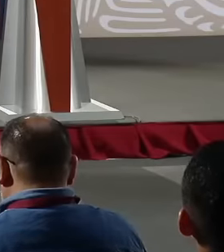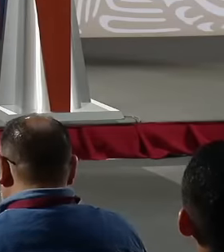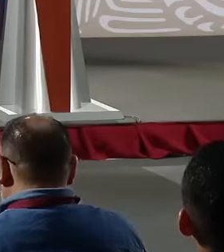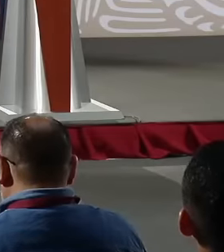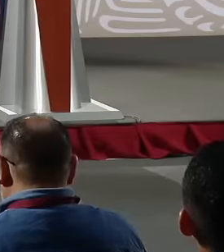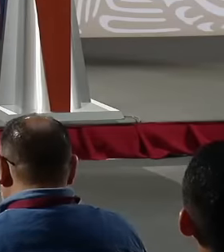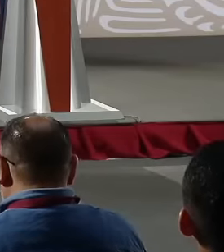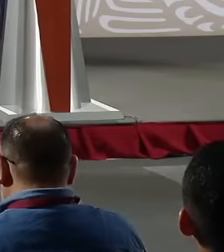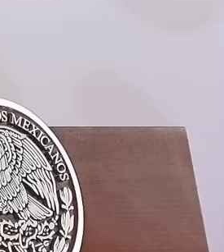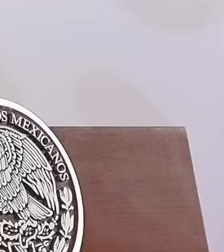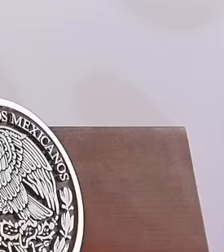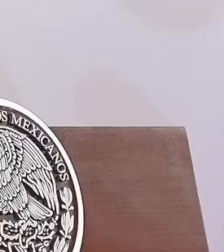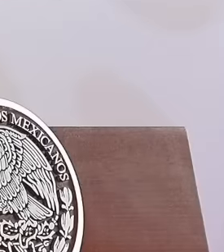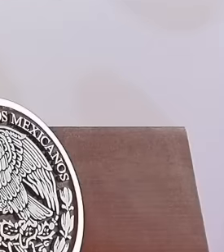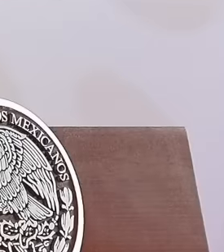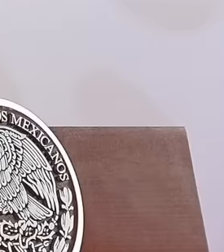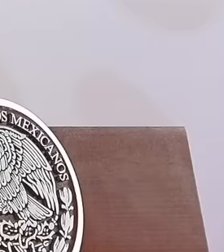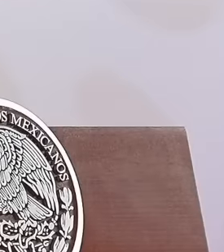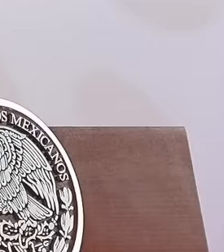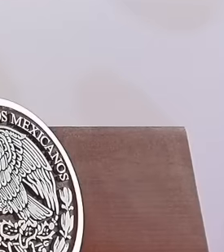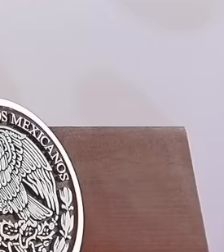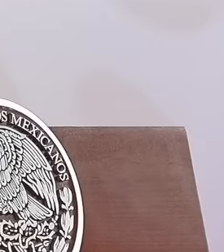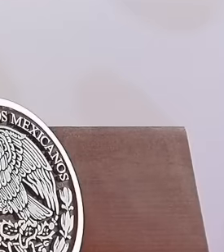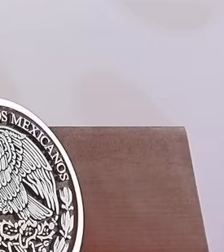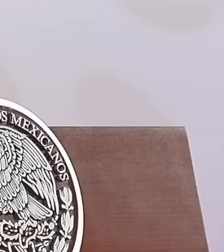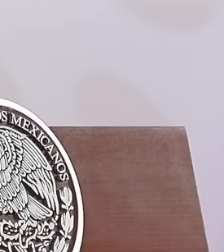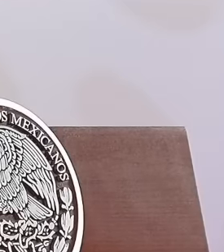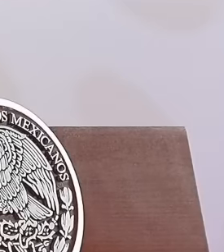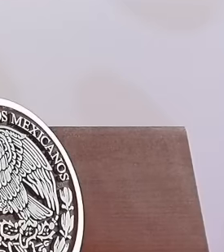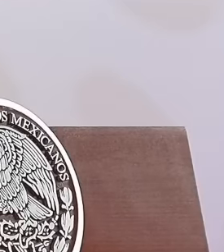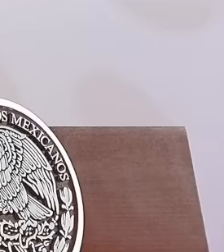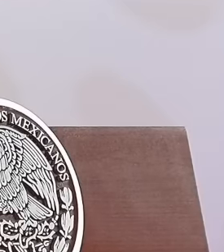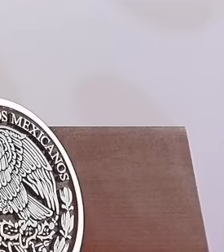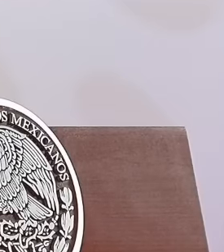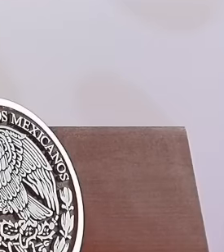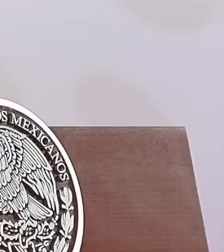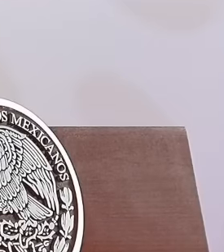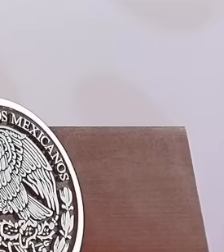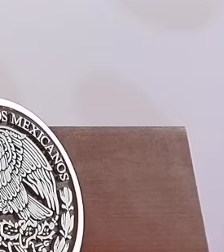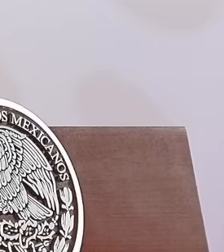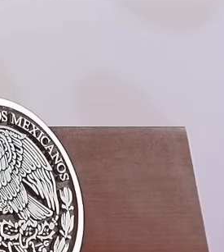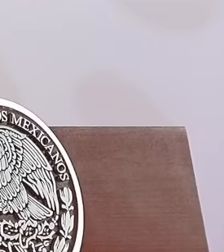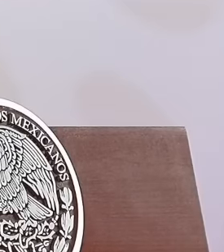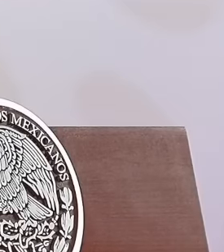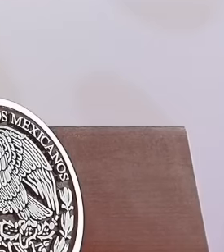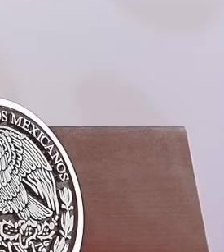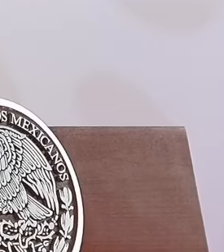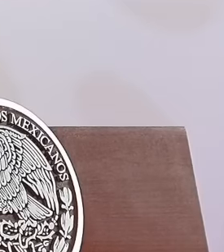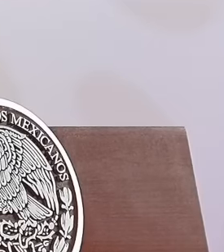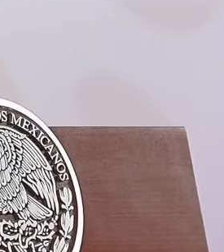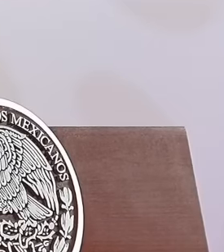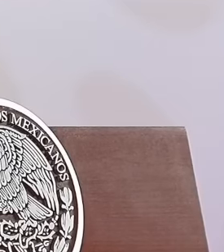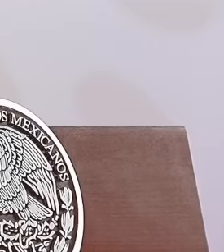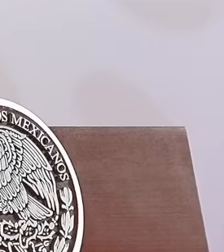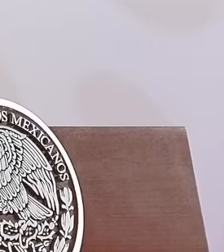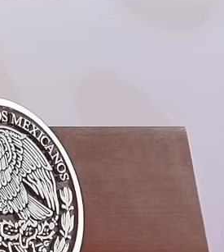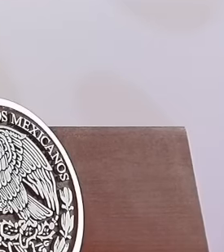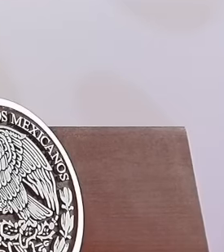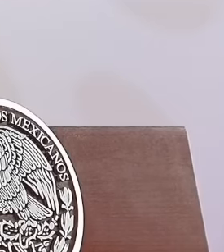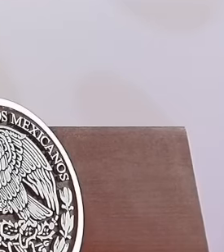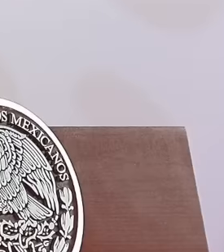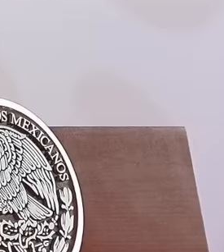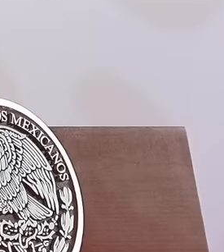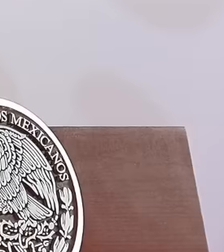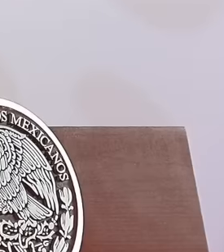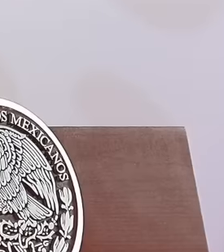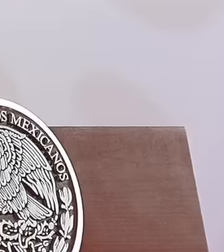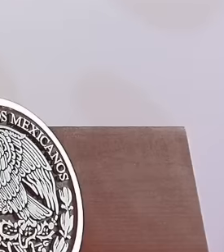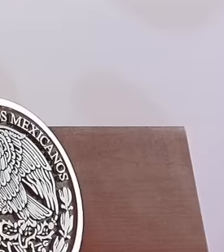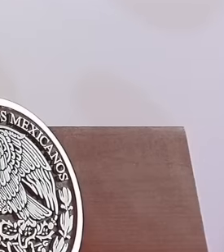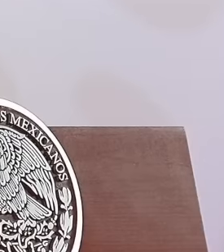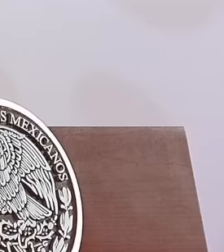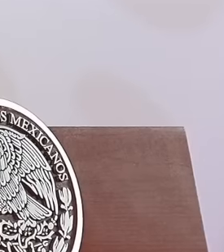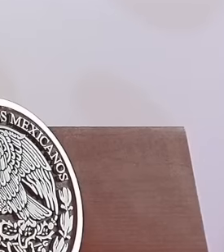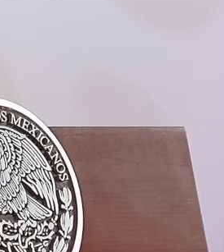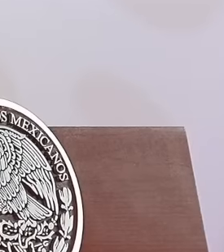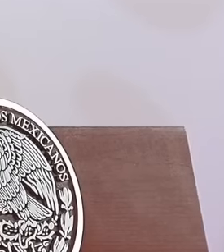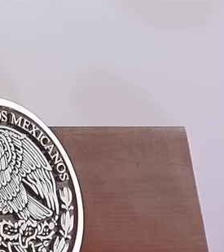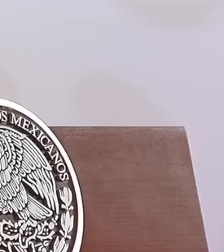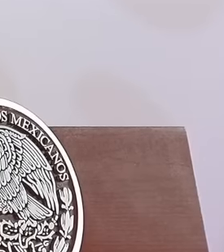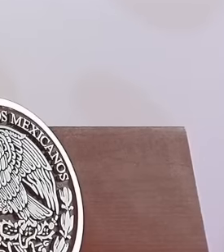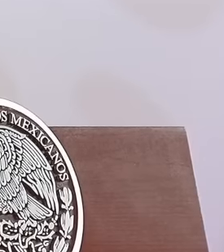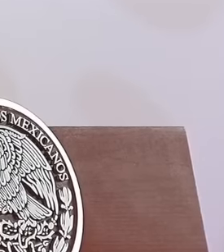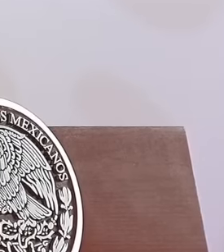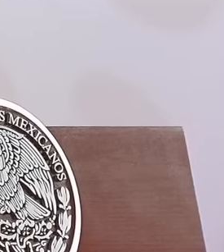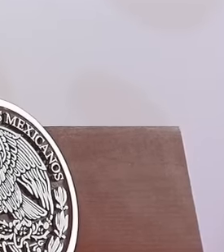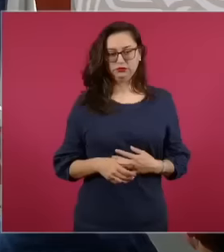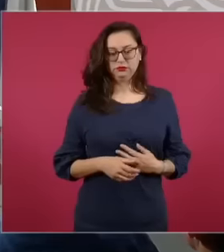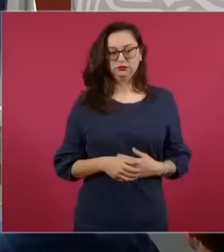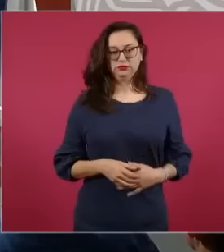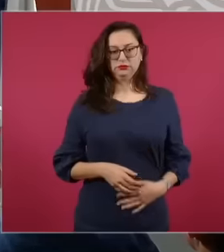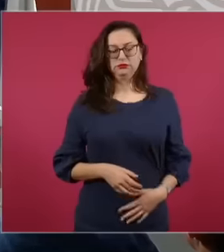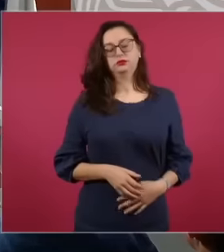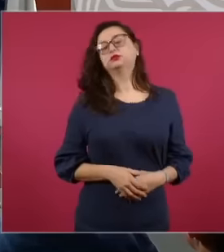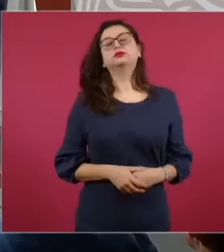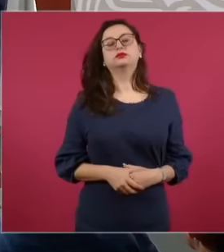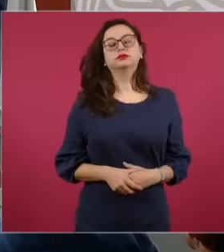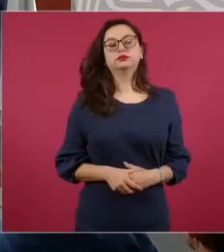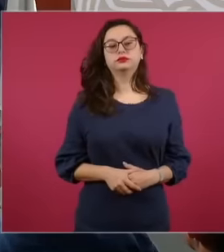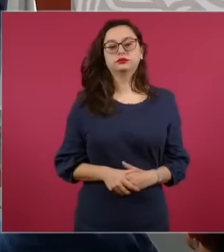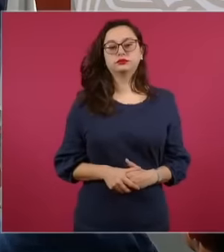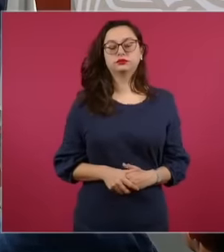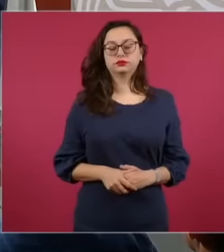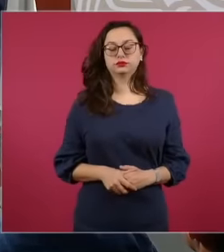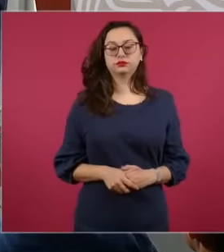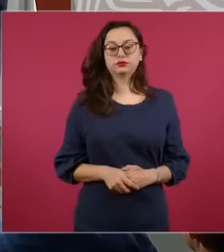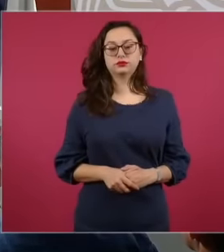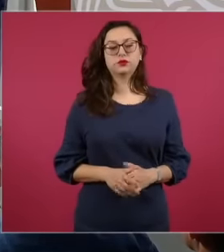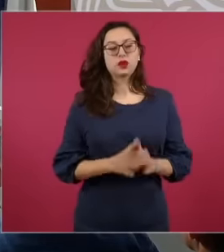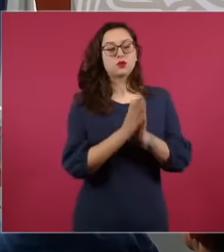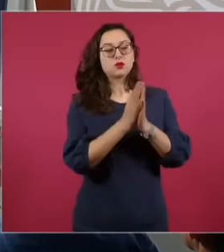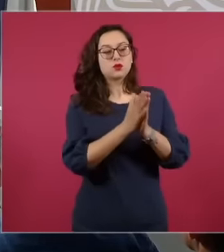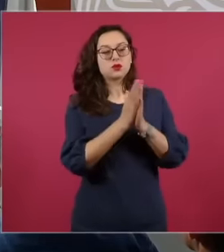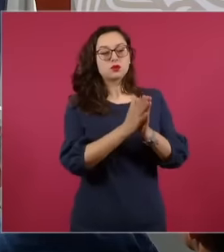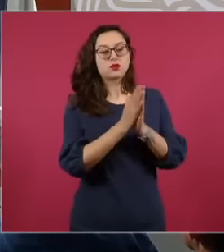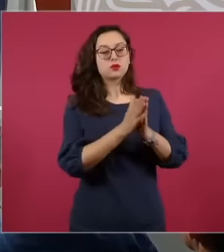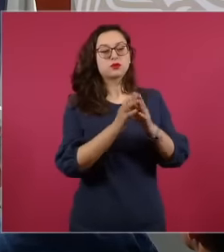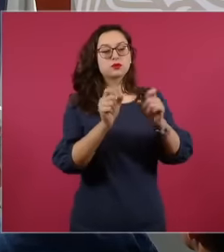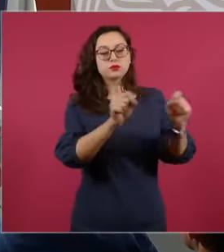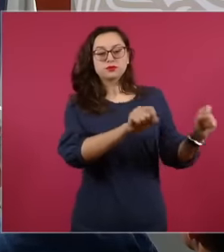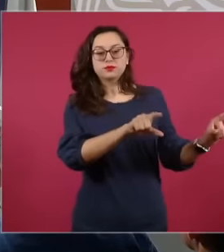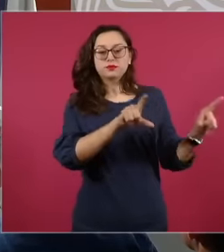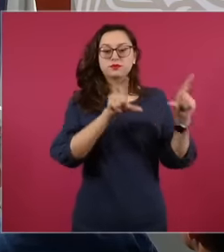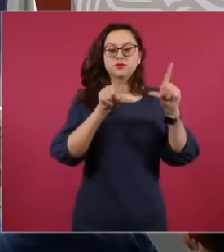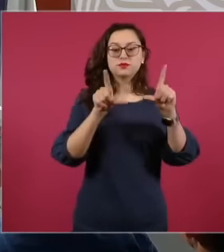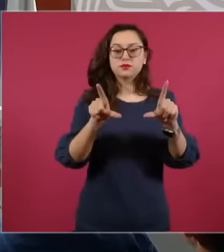equality freedom democracy sovereignty let's see if you don't put eh please Jesus all the